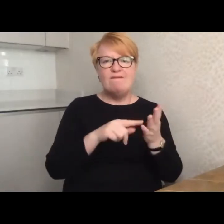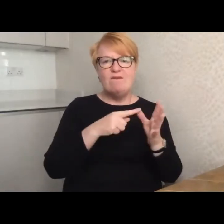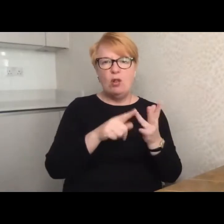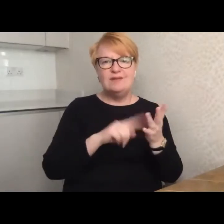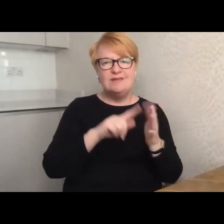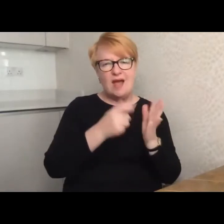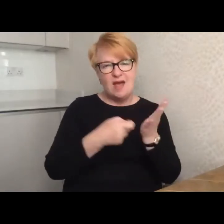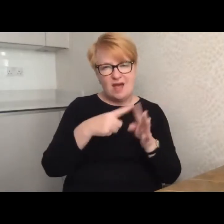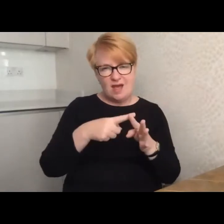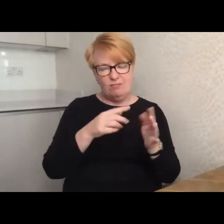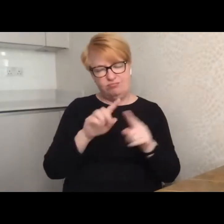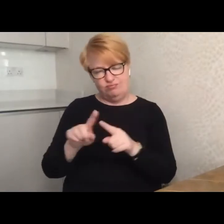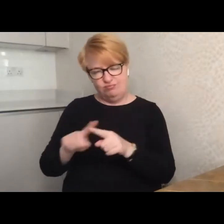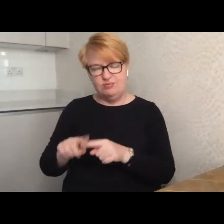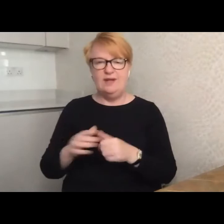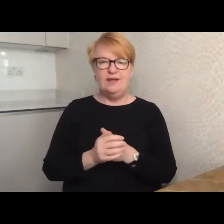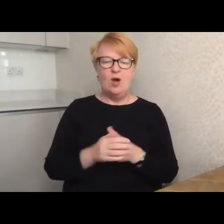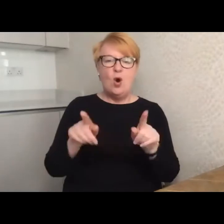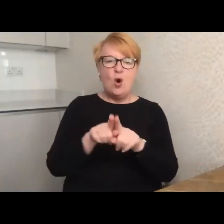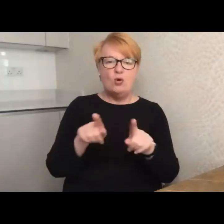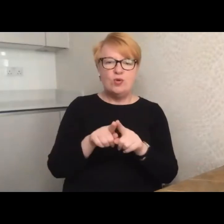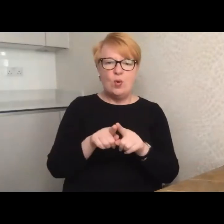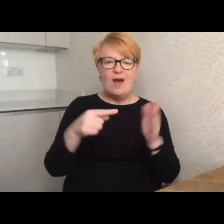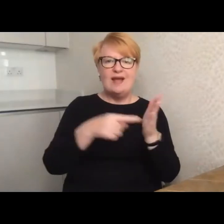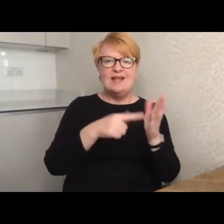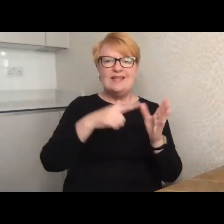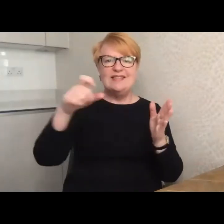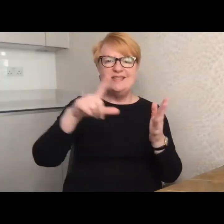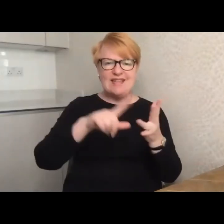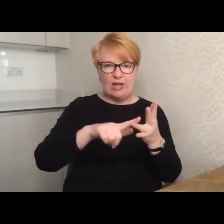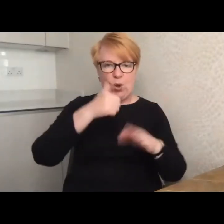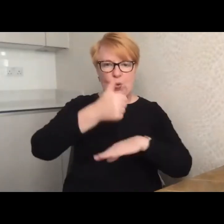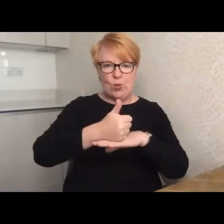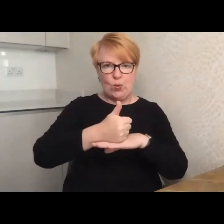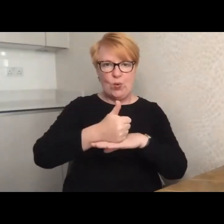And he established ‘TACO!’ in Thamesmead in Southeast London with a group and